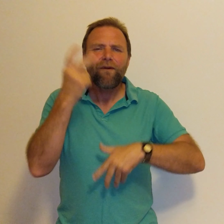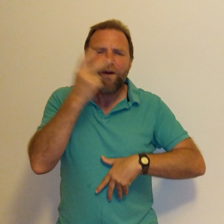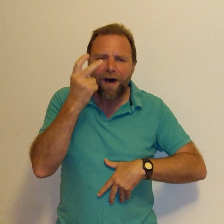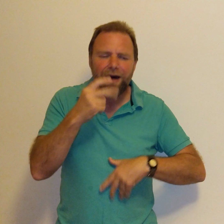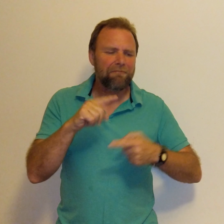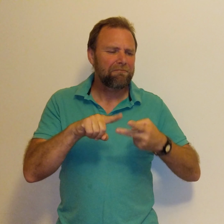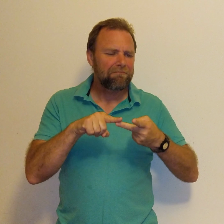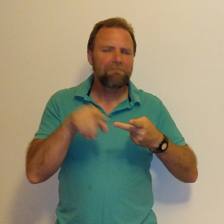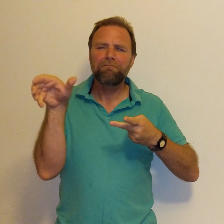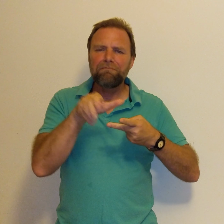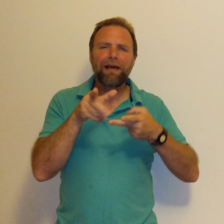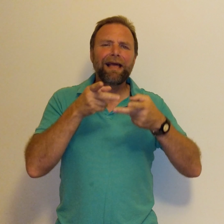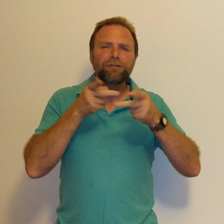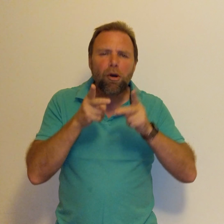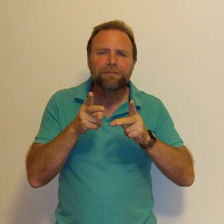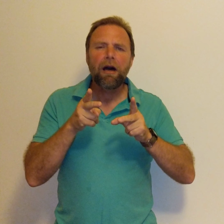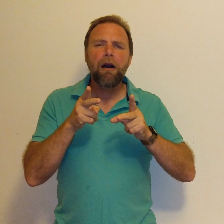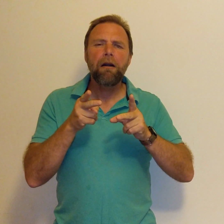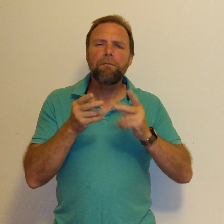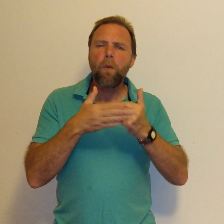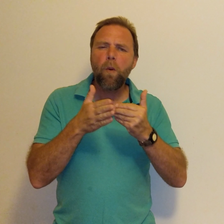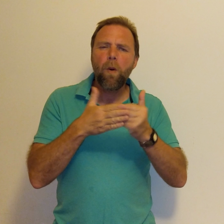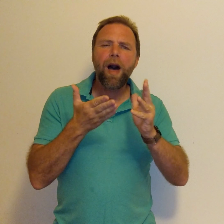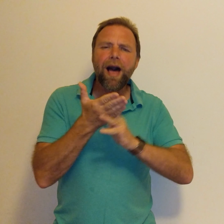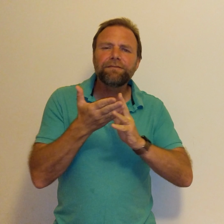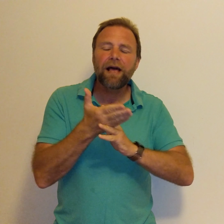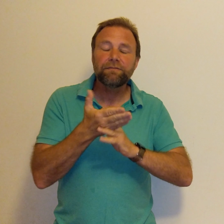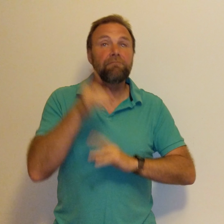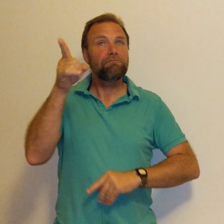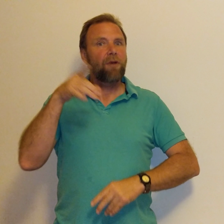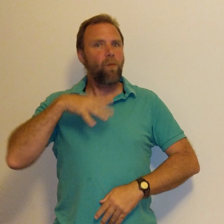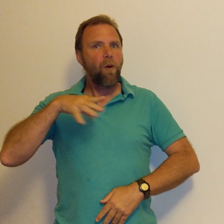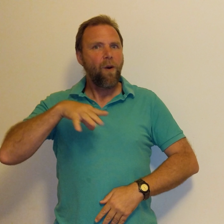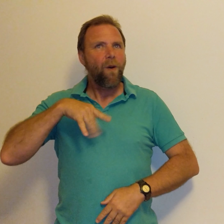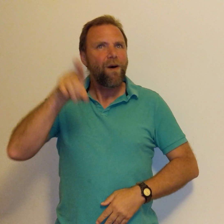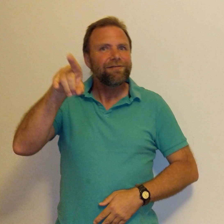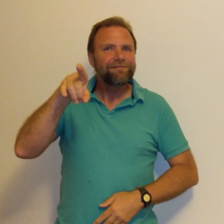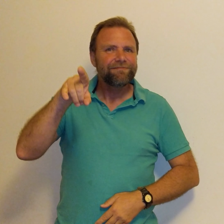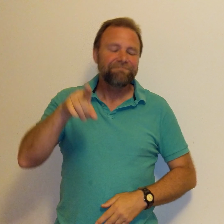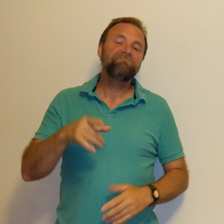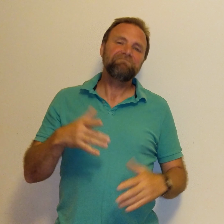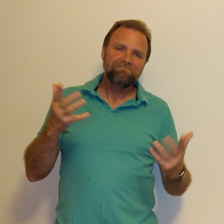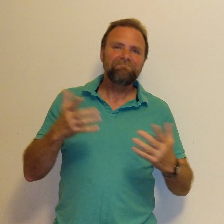and Avenue Q said 'we want to have an interpreter for our show!'